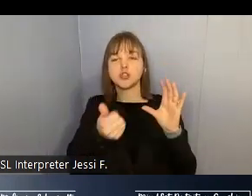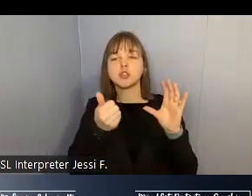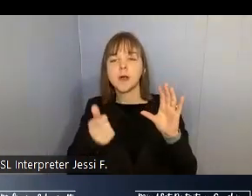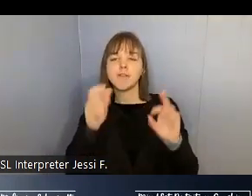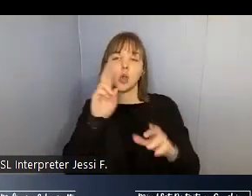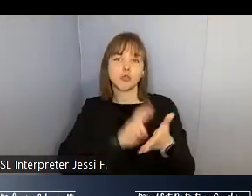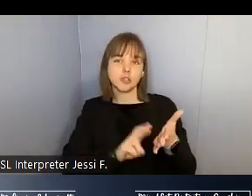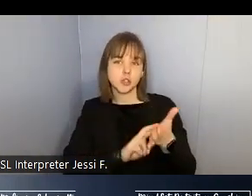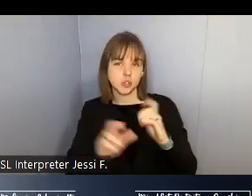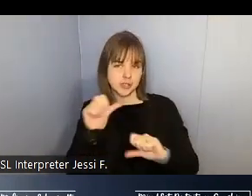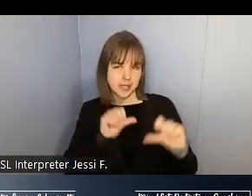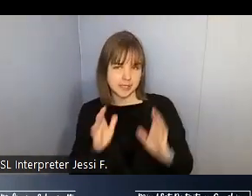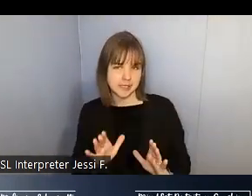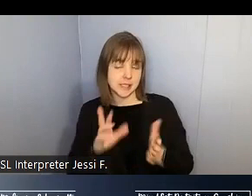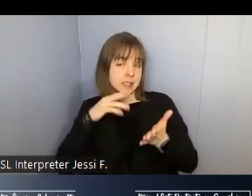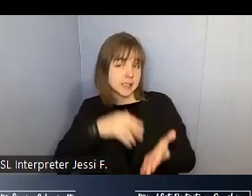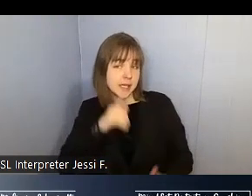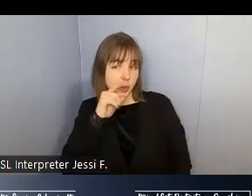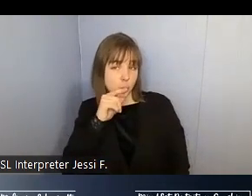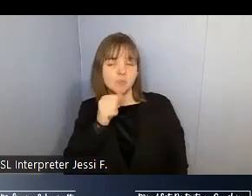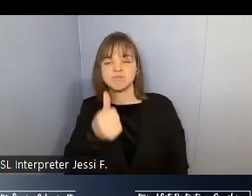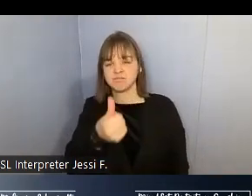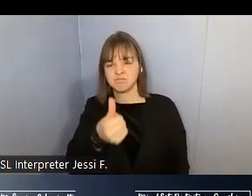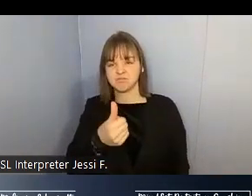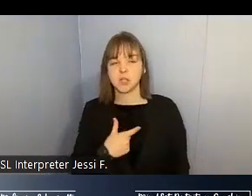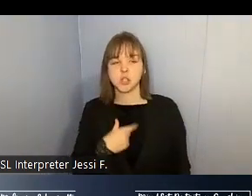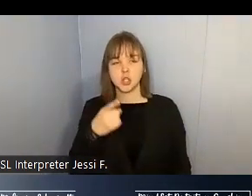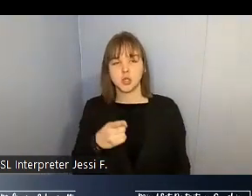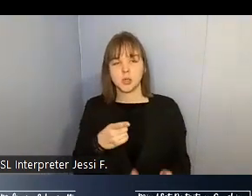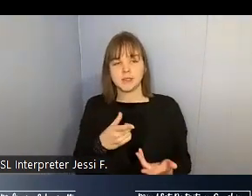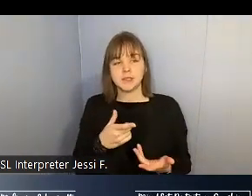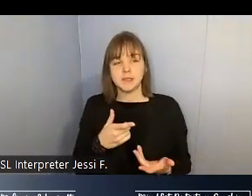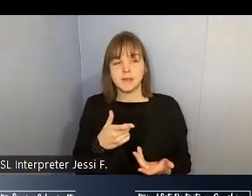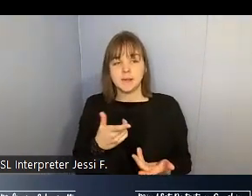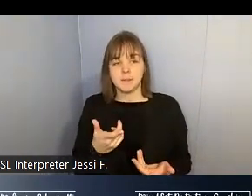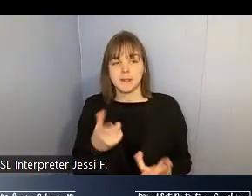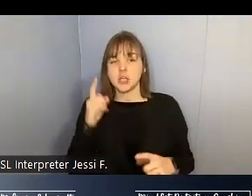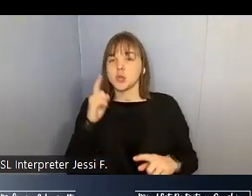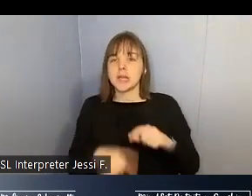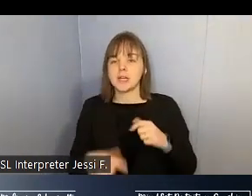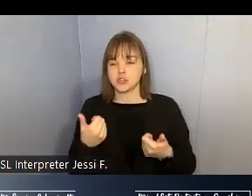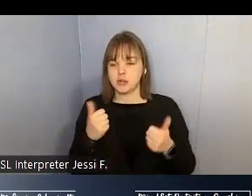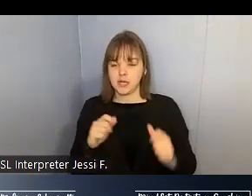You can't start to work on food, and what you eat, and getting to the heart of how you change your diet